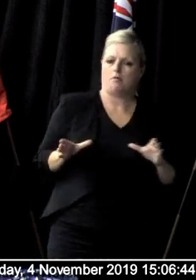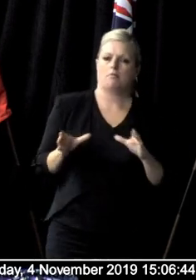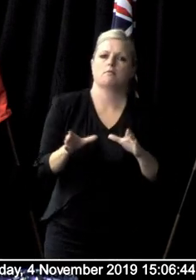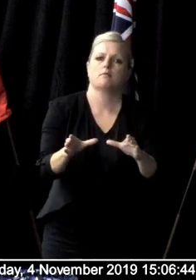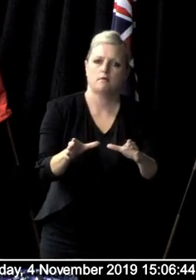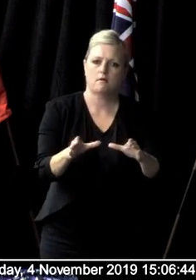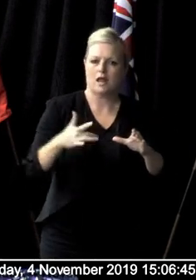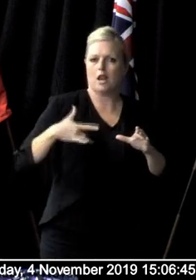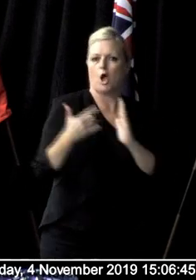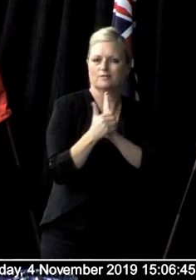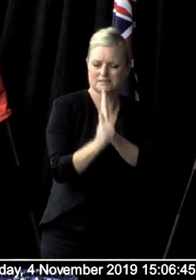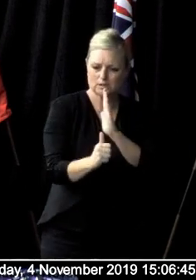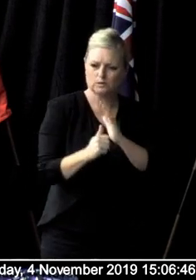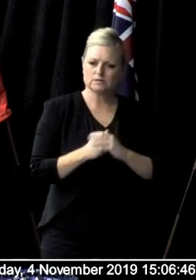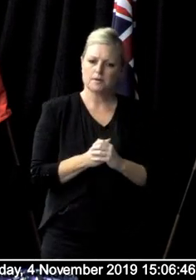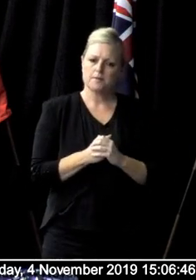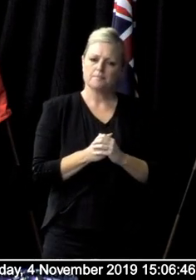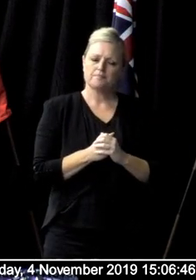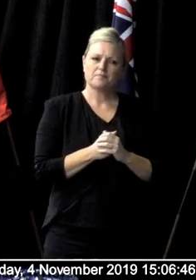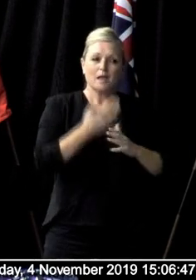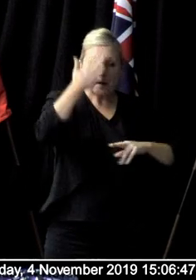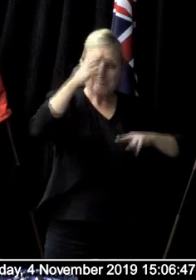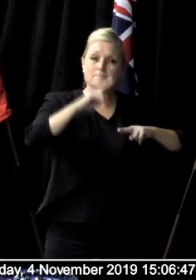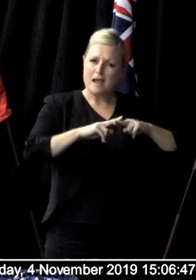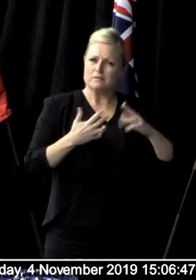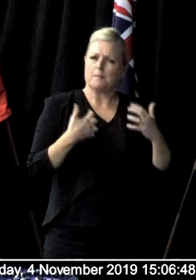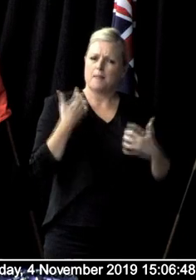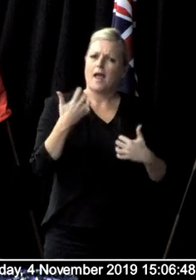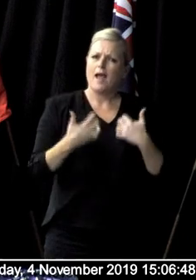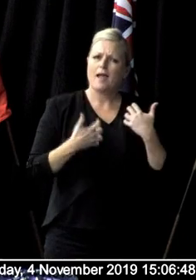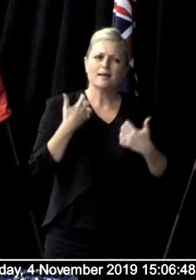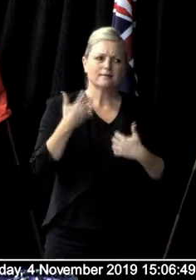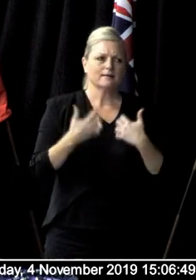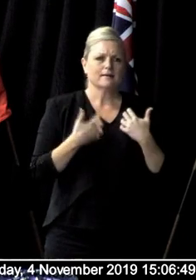things I was – that parents complain about is that, really often, that happens by